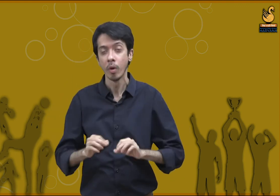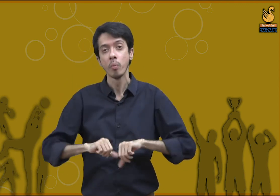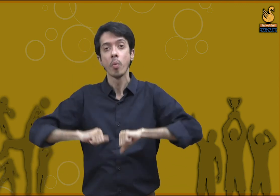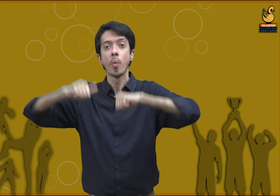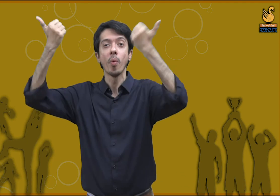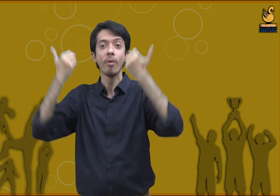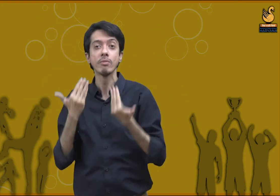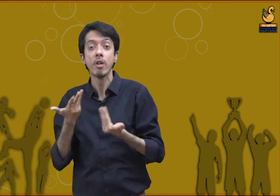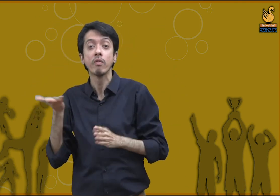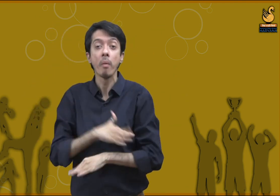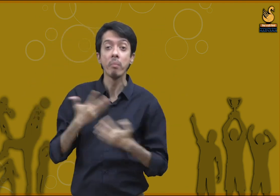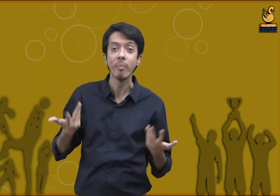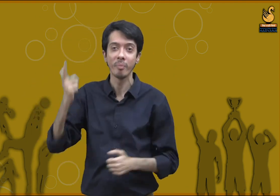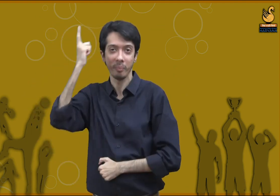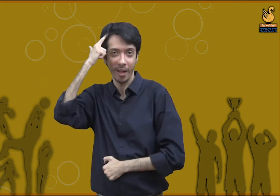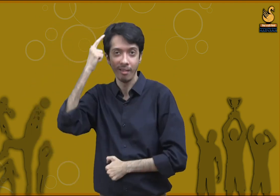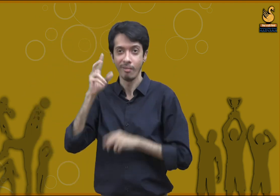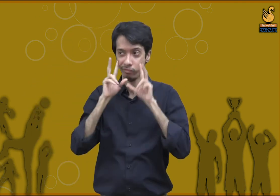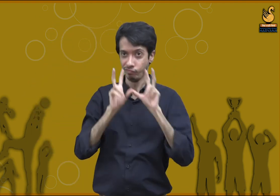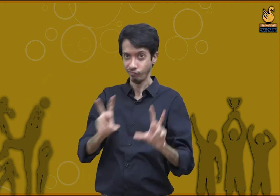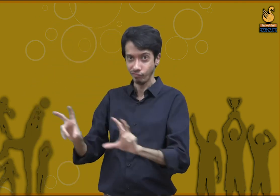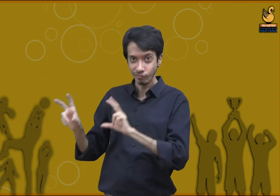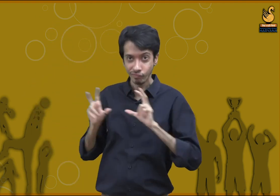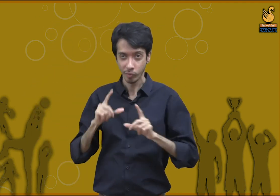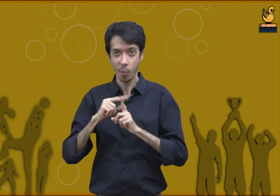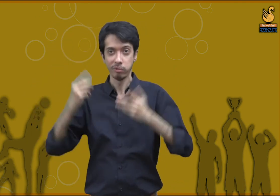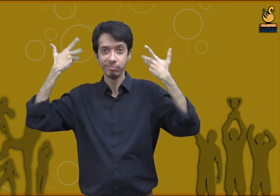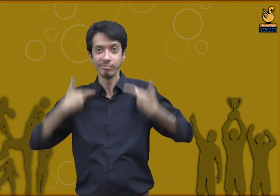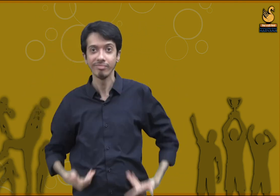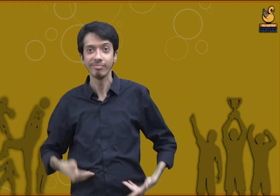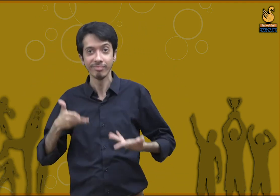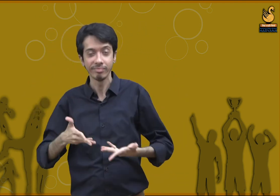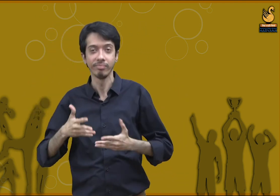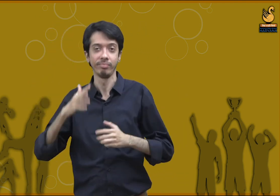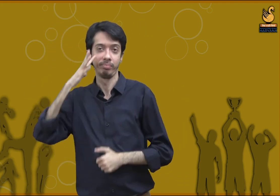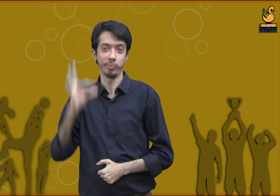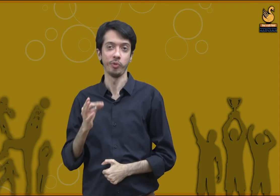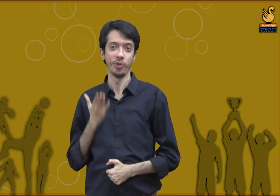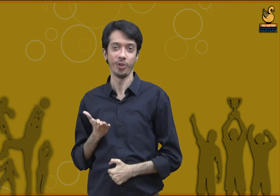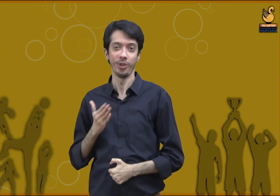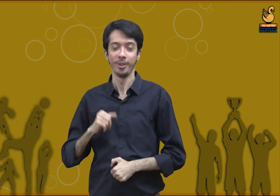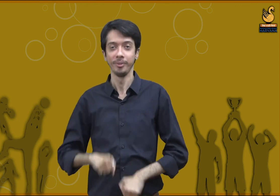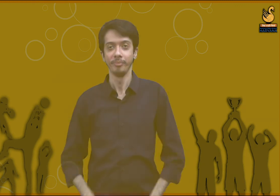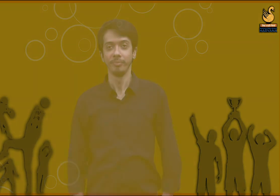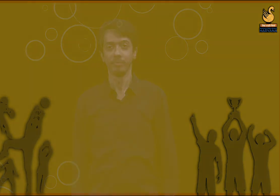then it will be easy for us to perform various physical activities. So to perform any particular task mental development is very important.